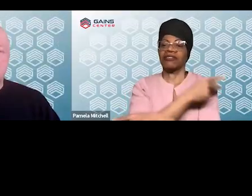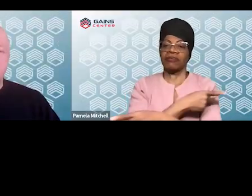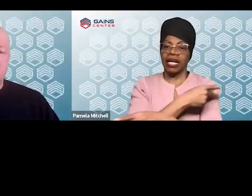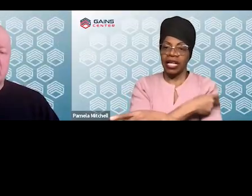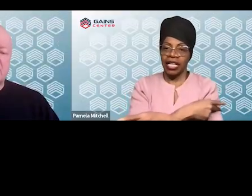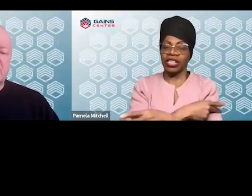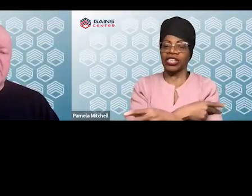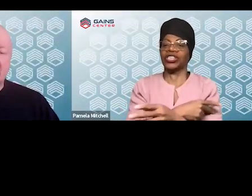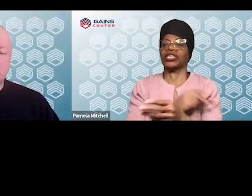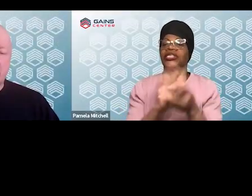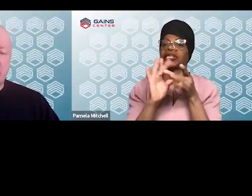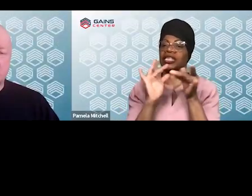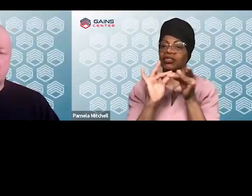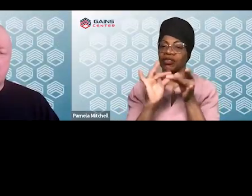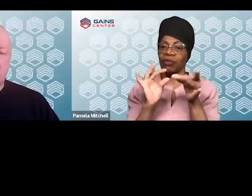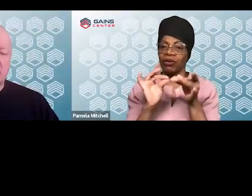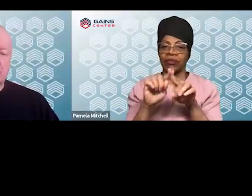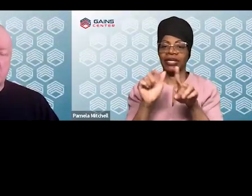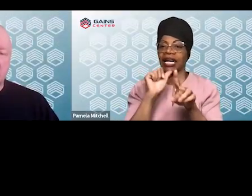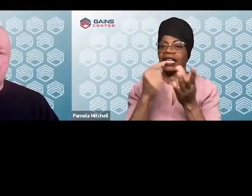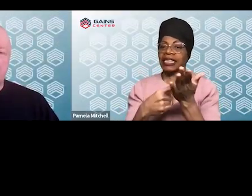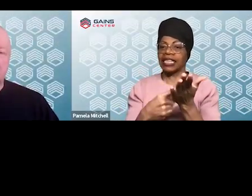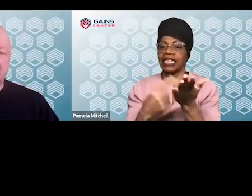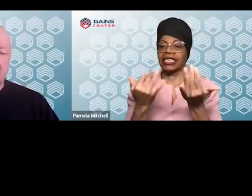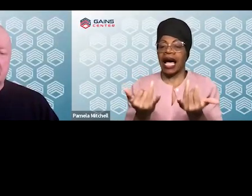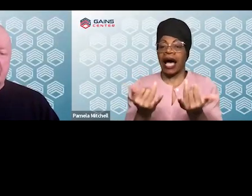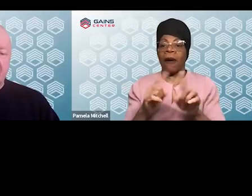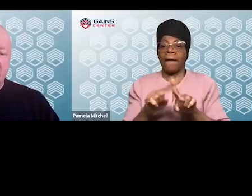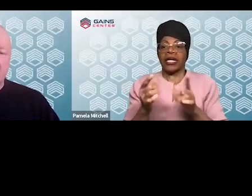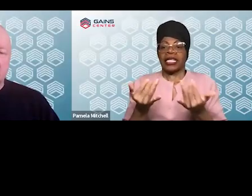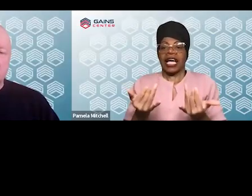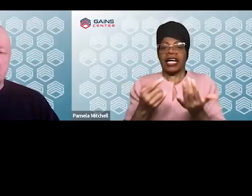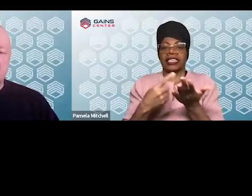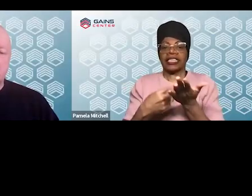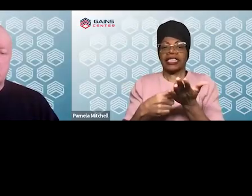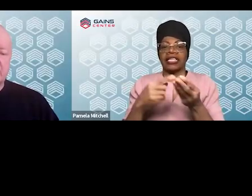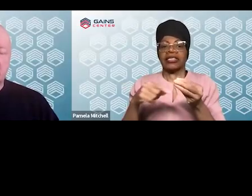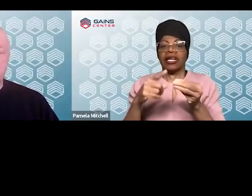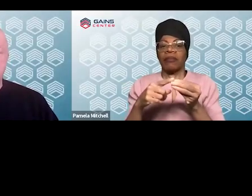And I wanna get to the aspirational part, the part about using it within